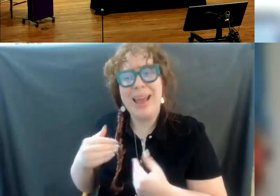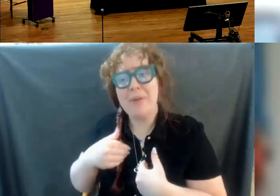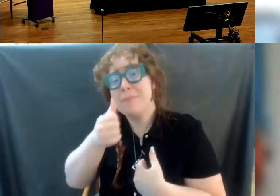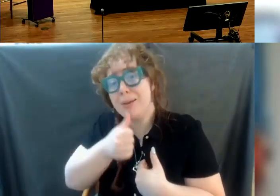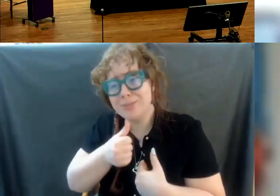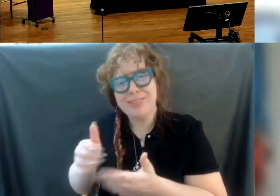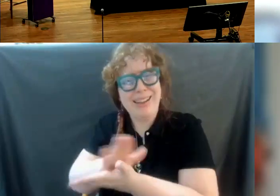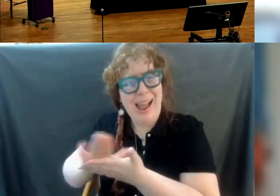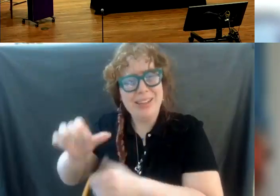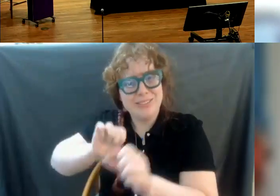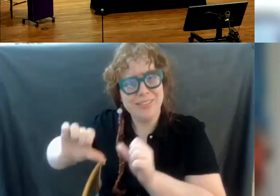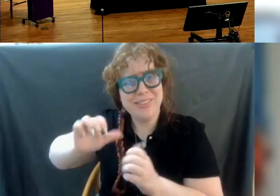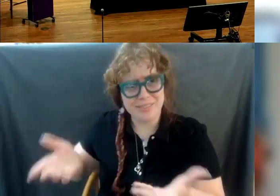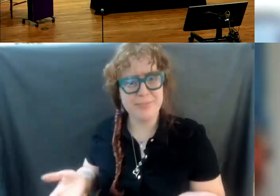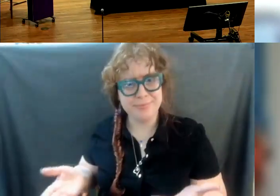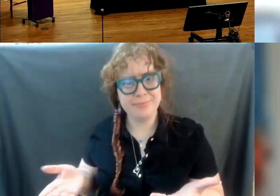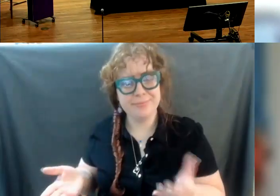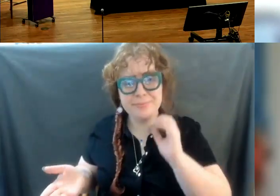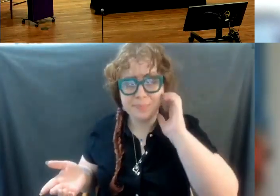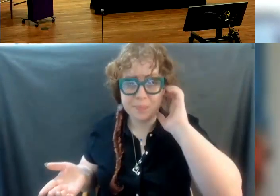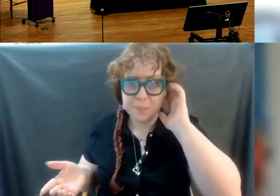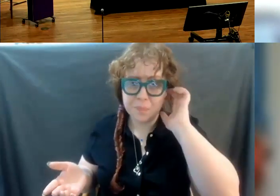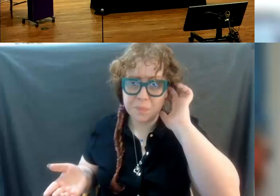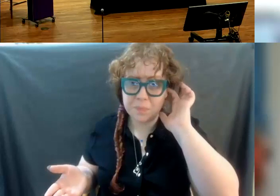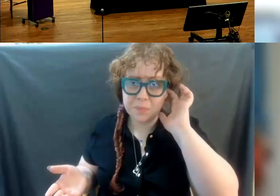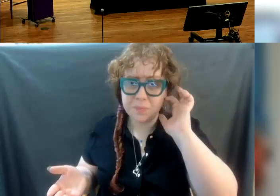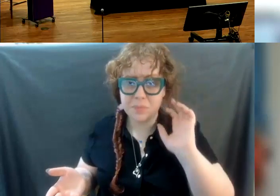But I think we need to be in a more and often more often communication.